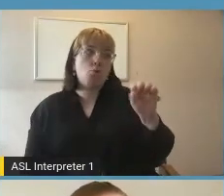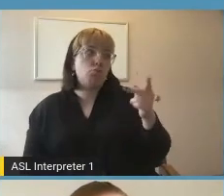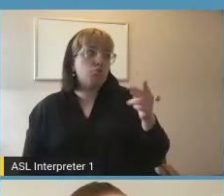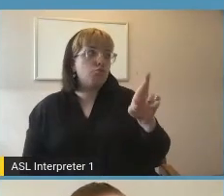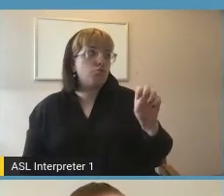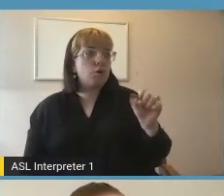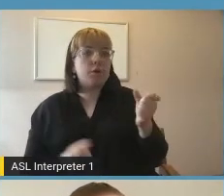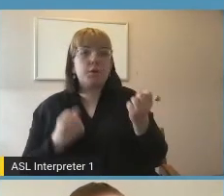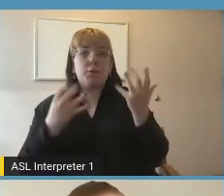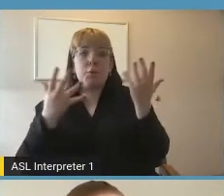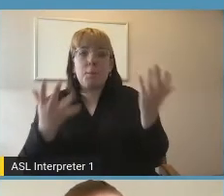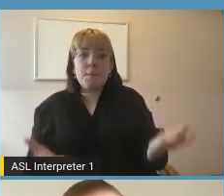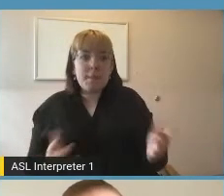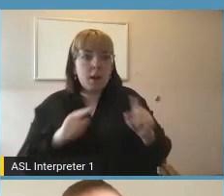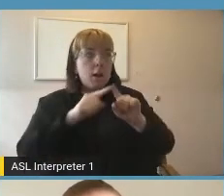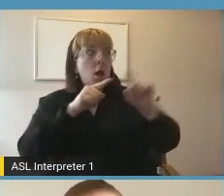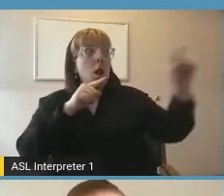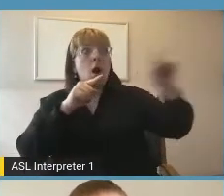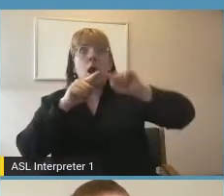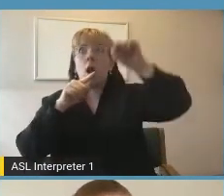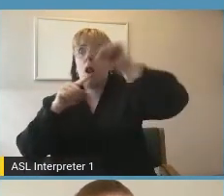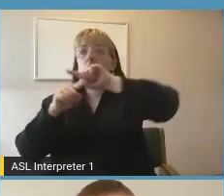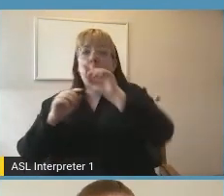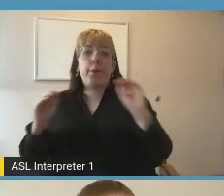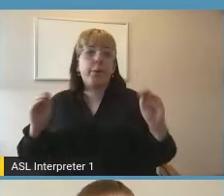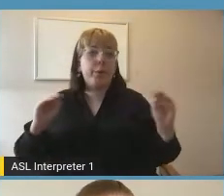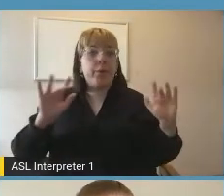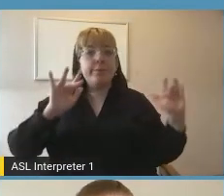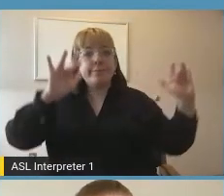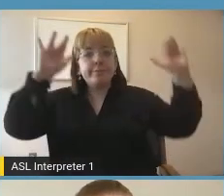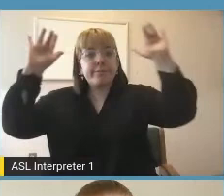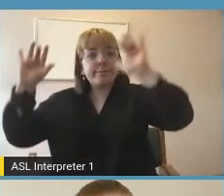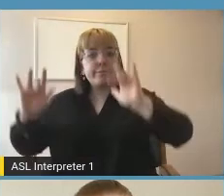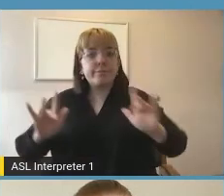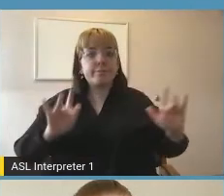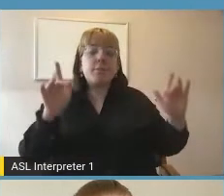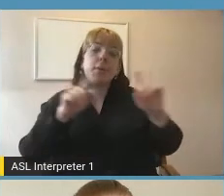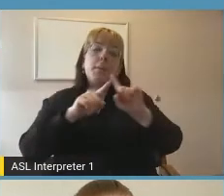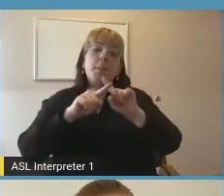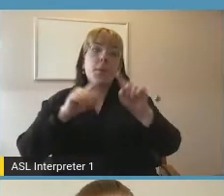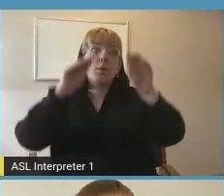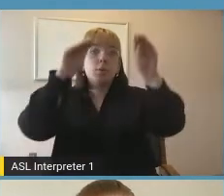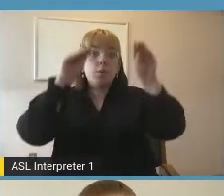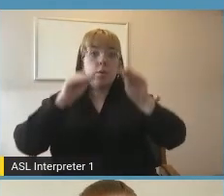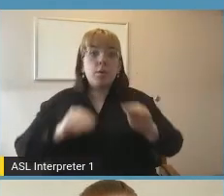kilometers, but after he moved here people kept asking him if he had some shark meat